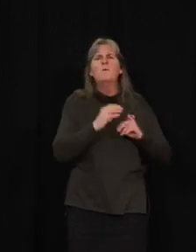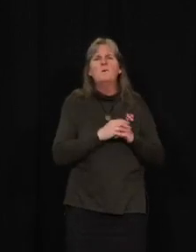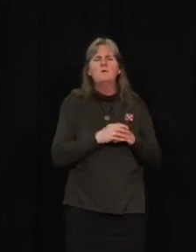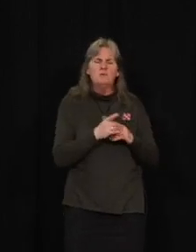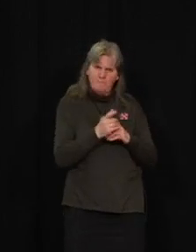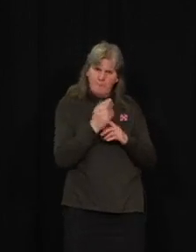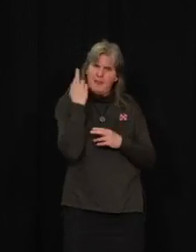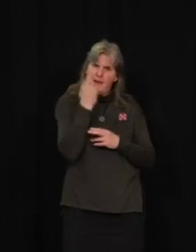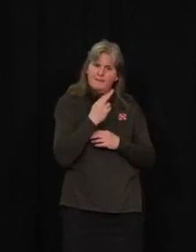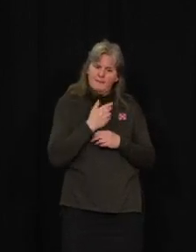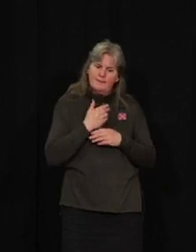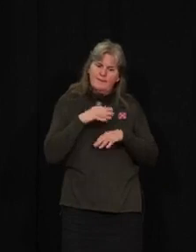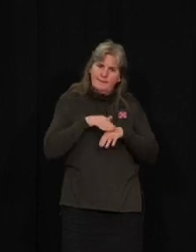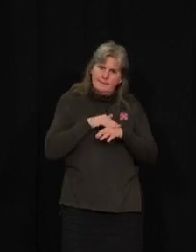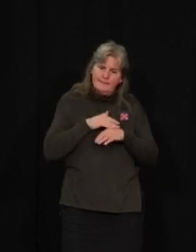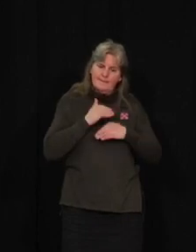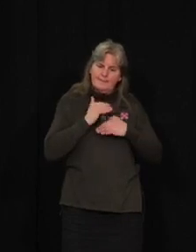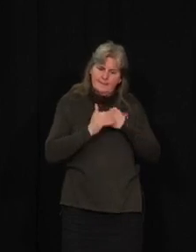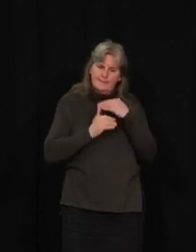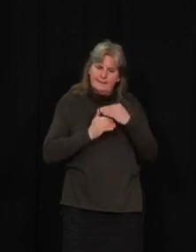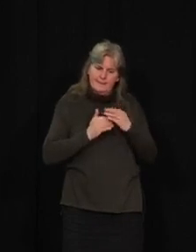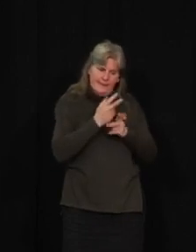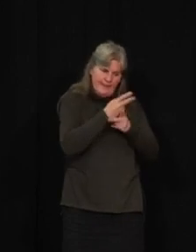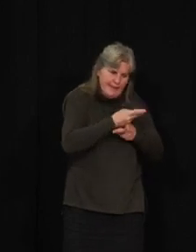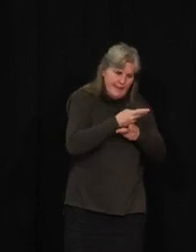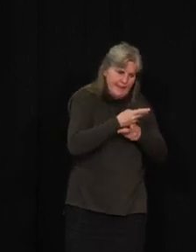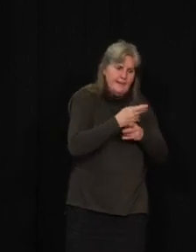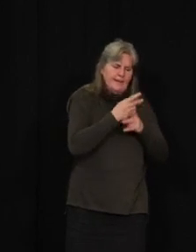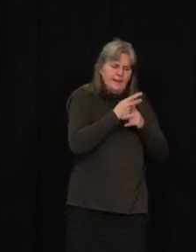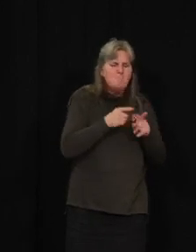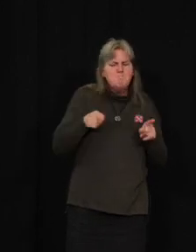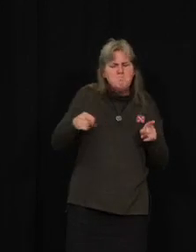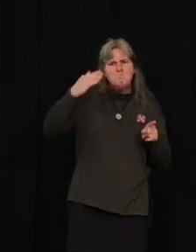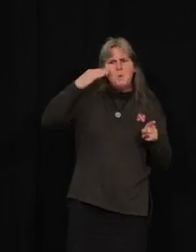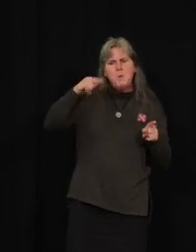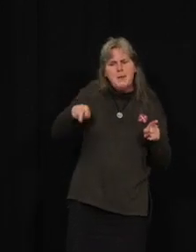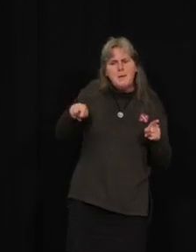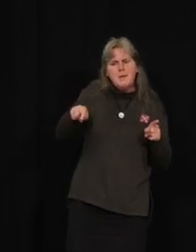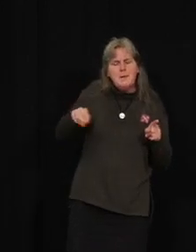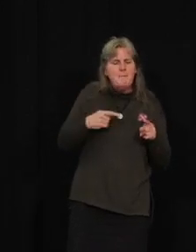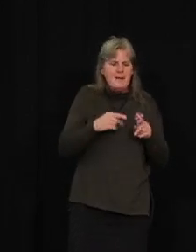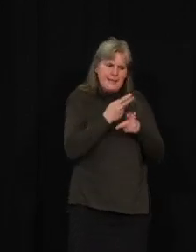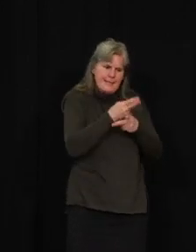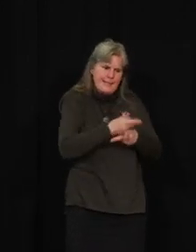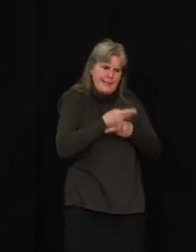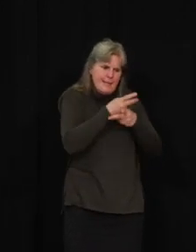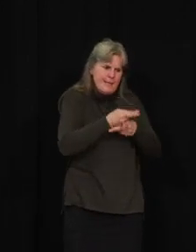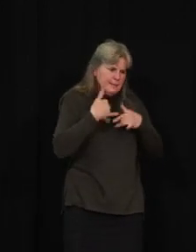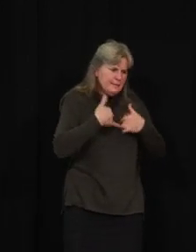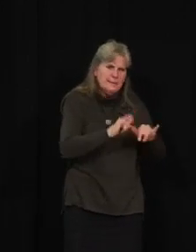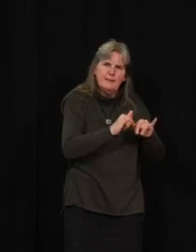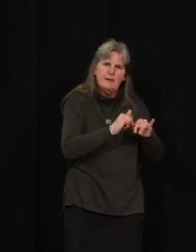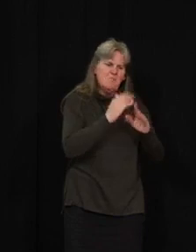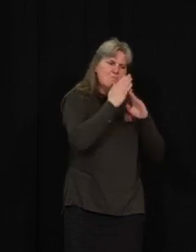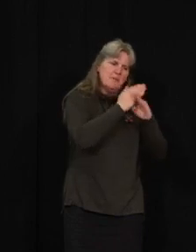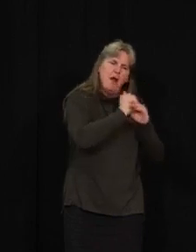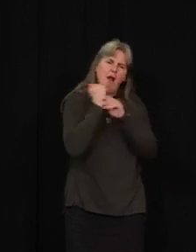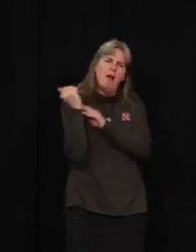gradually, because we want to ensure we have the protections n place for everyone. When services reopen, I want you